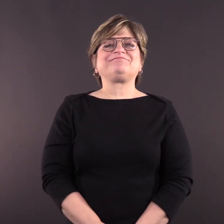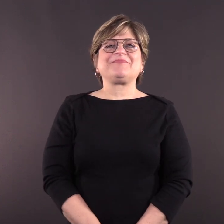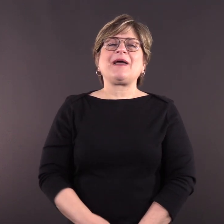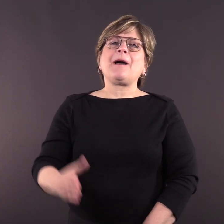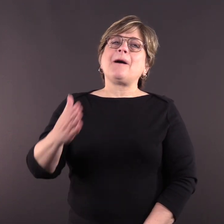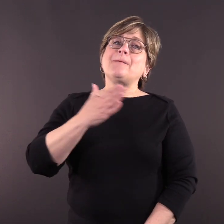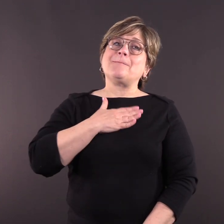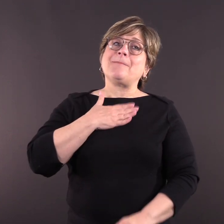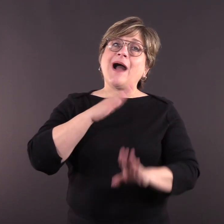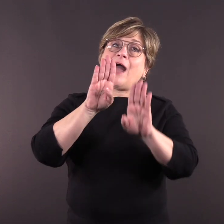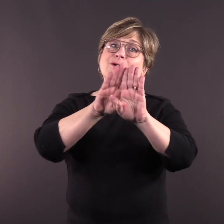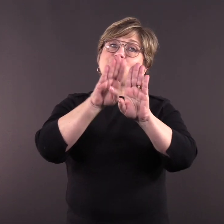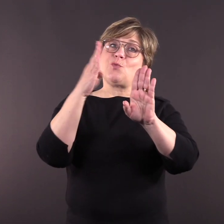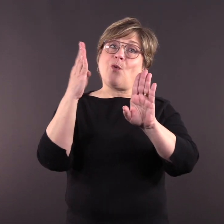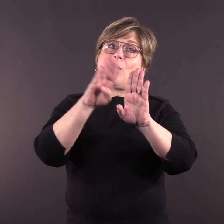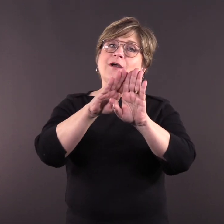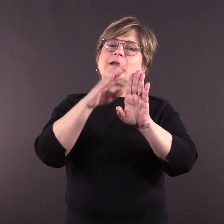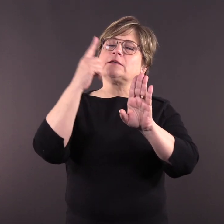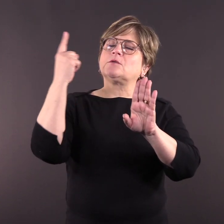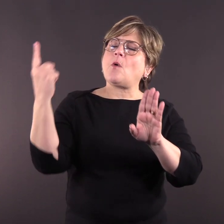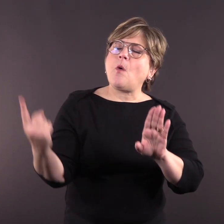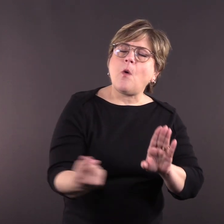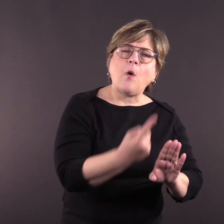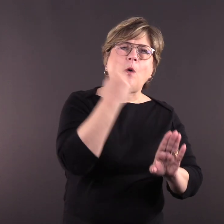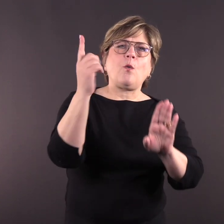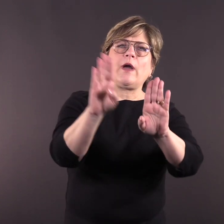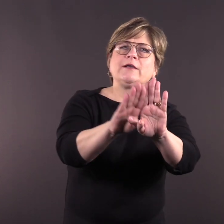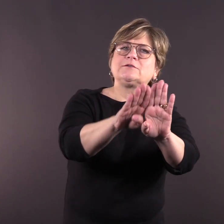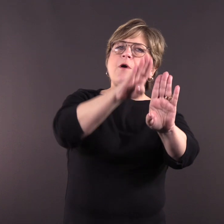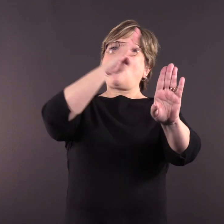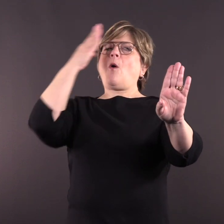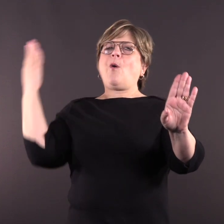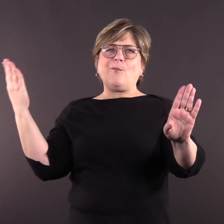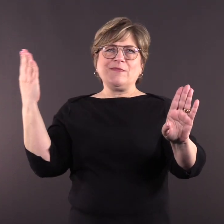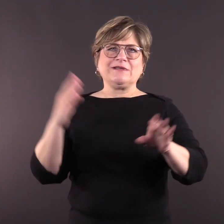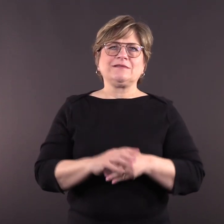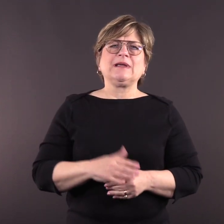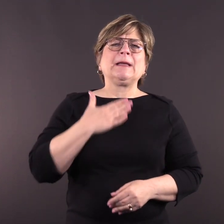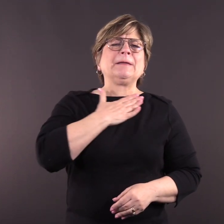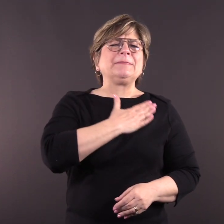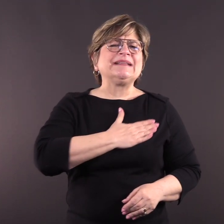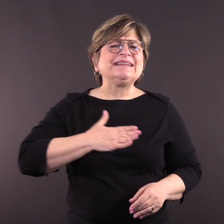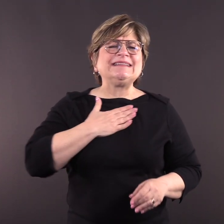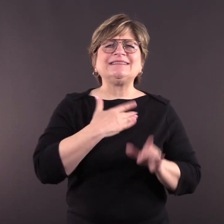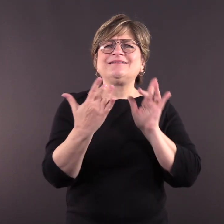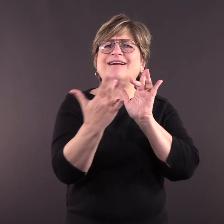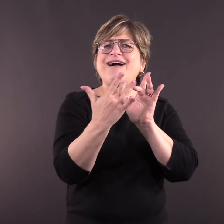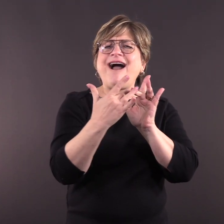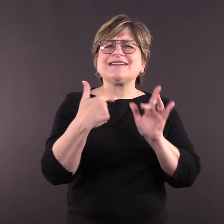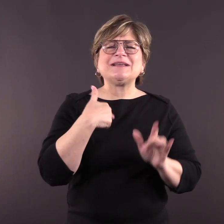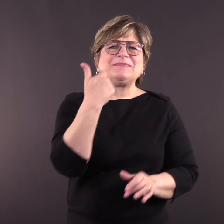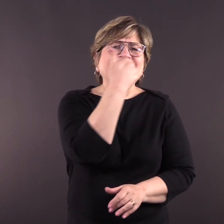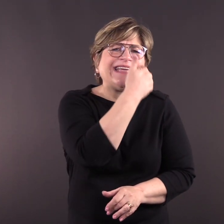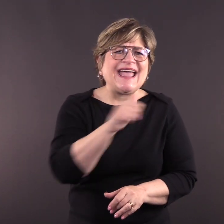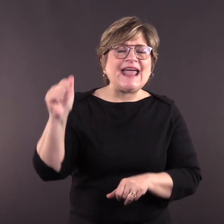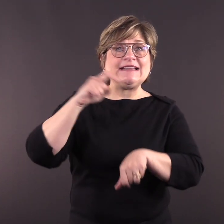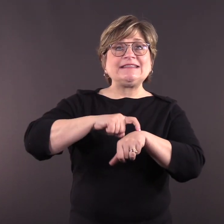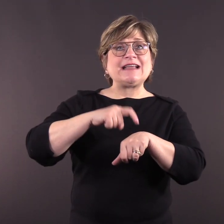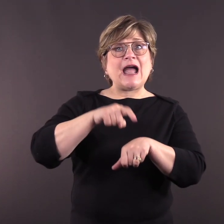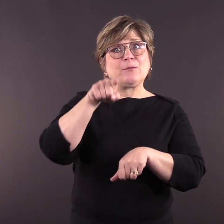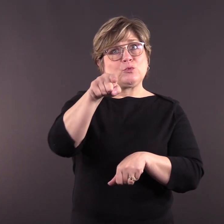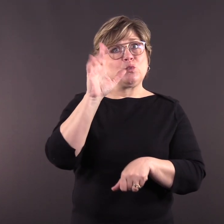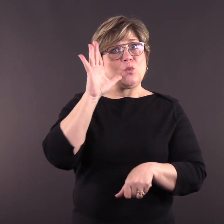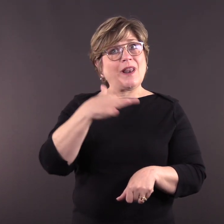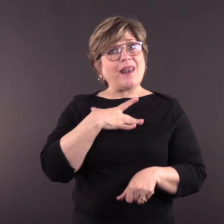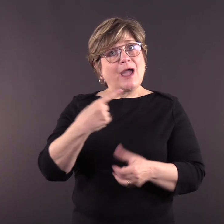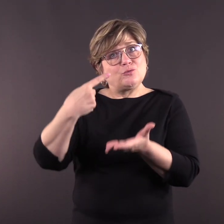My door is always open. Please contact me anytime you would like to discuss deaf,